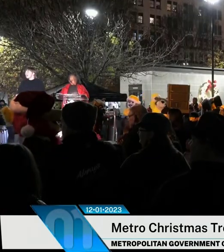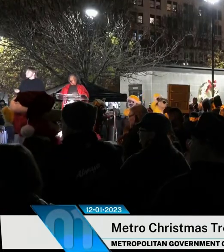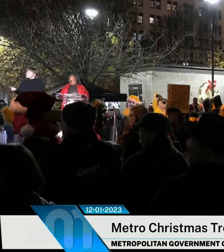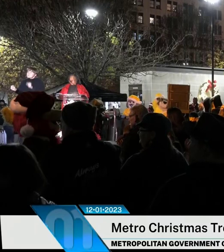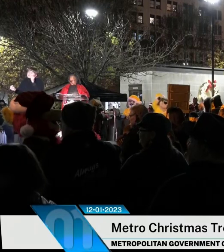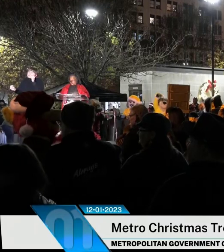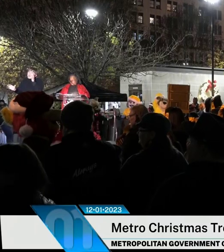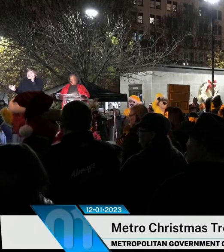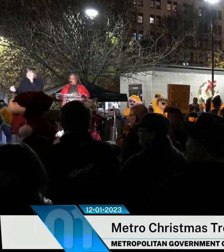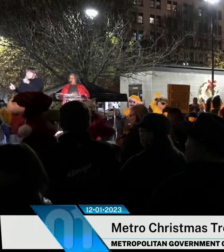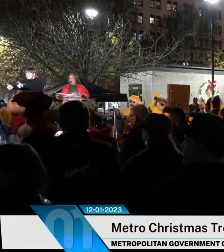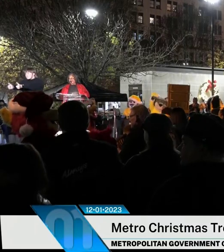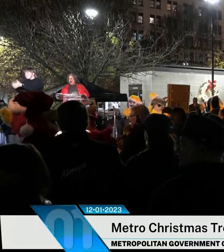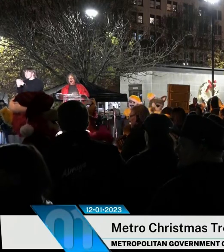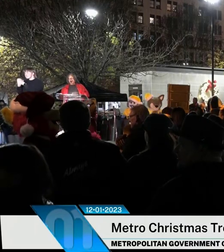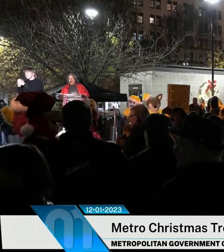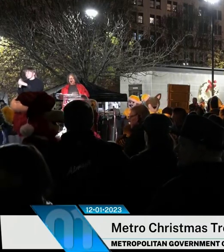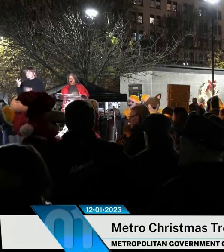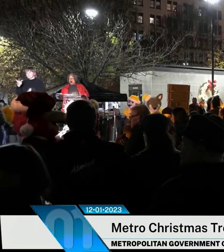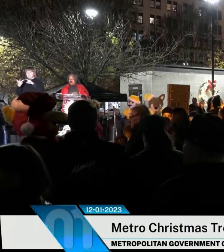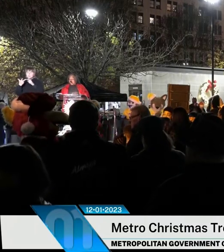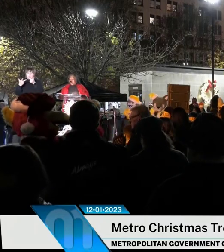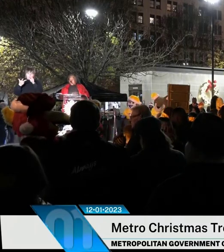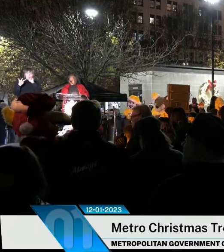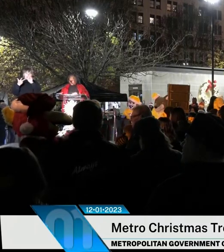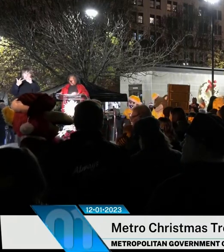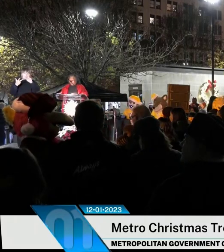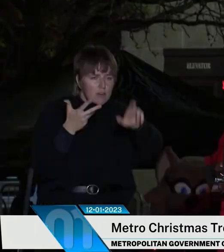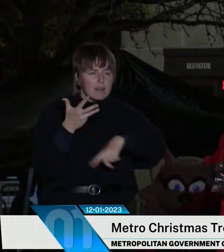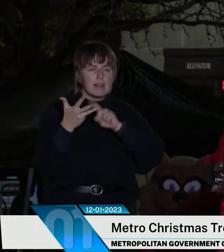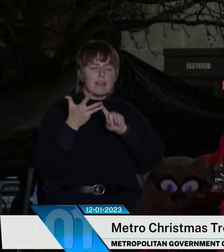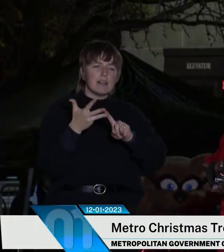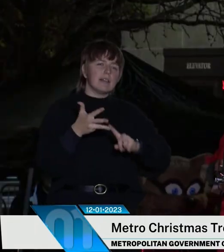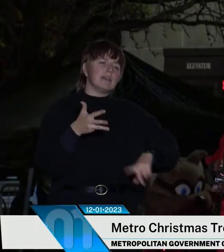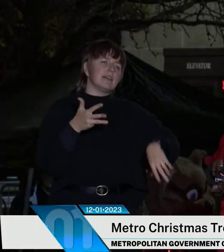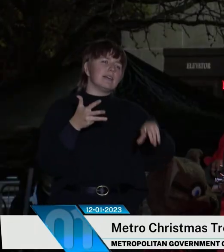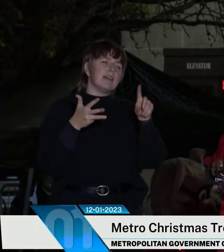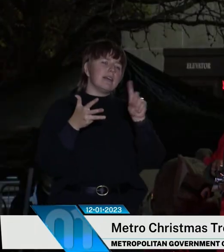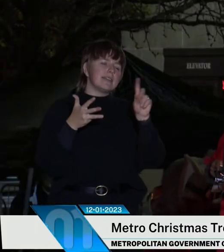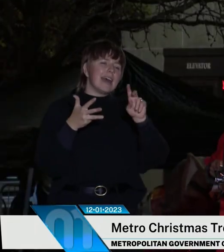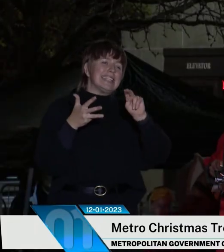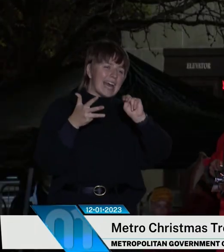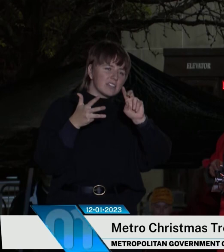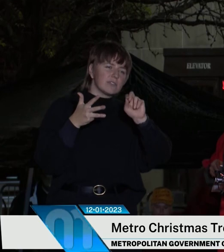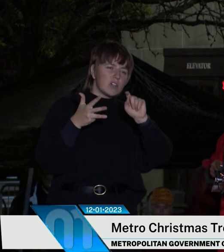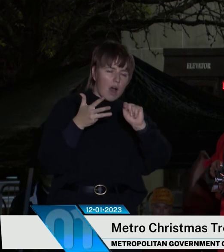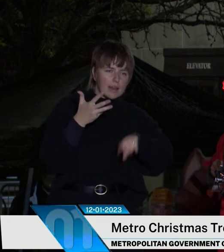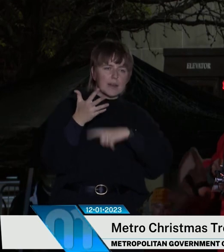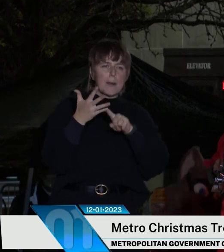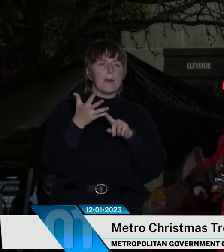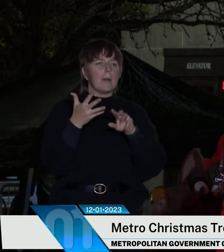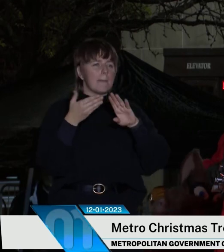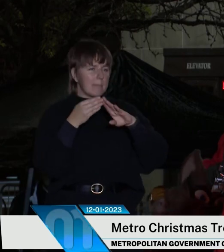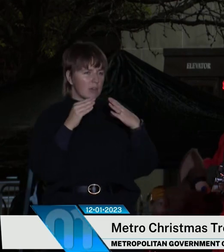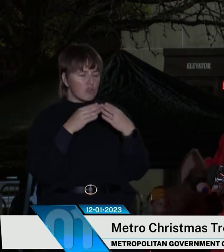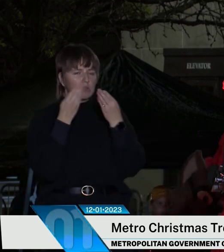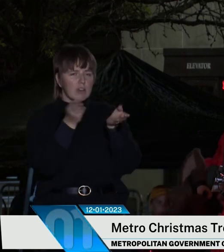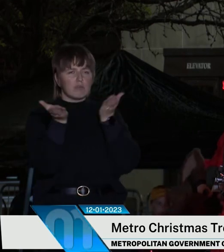YOU, GUYS. SO MUCH. YOU WERE FABULOUS. GRACE LEAR, NASHVILLE